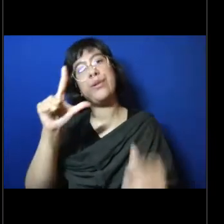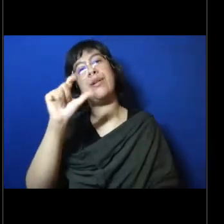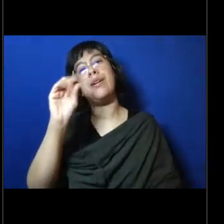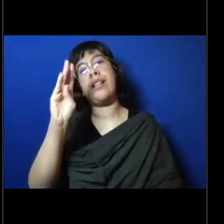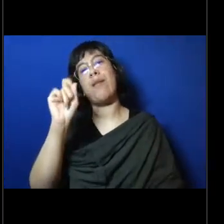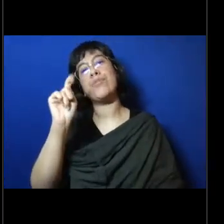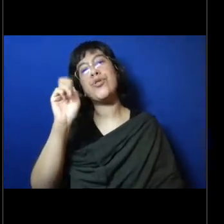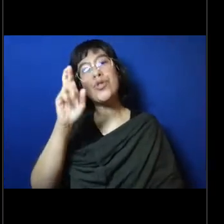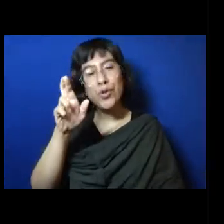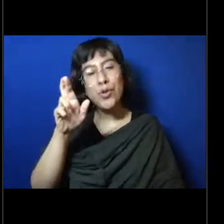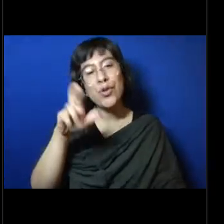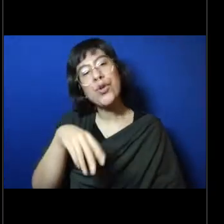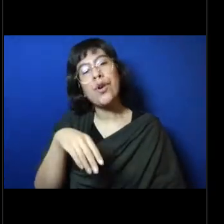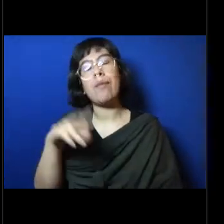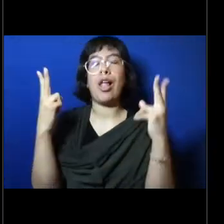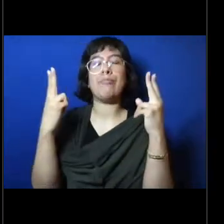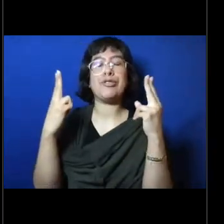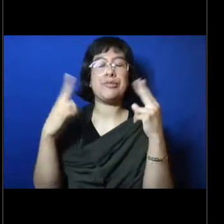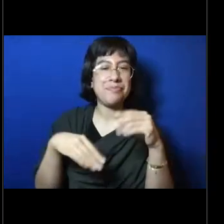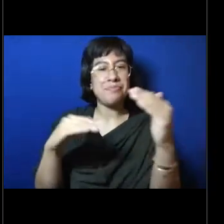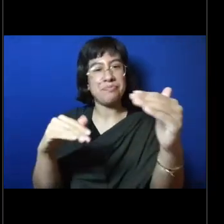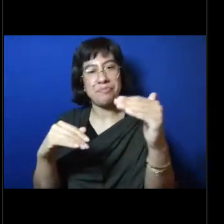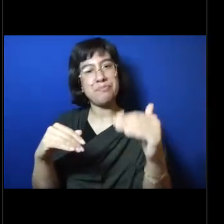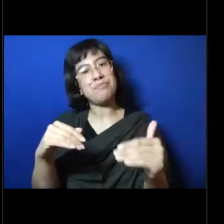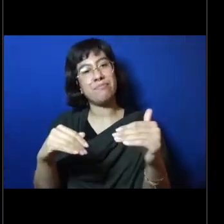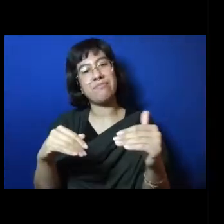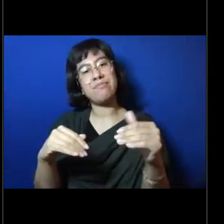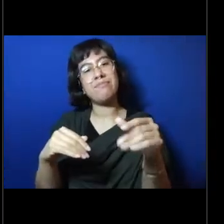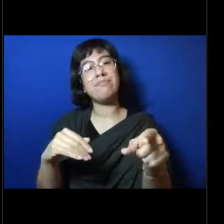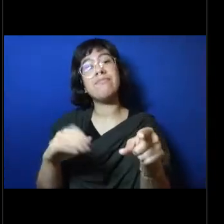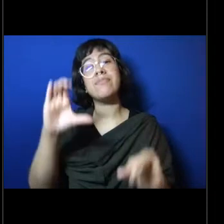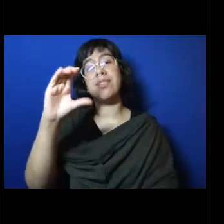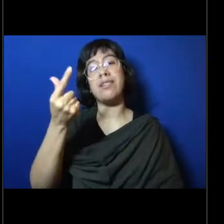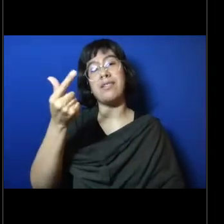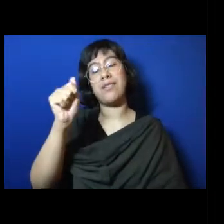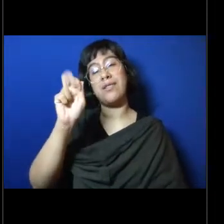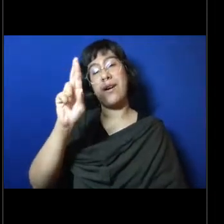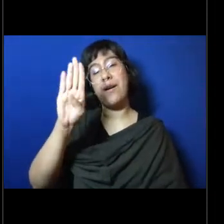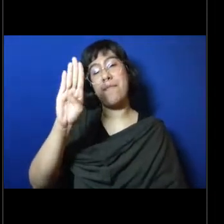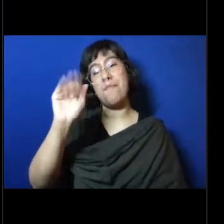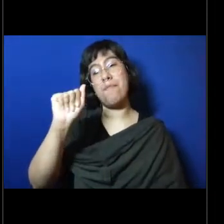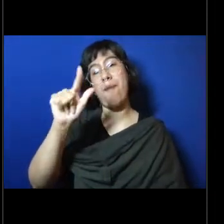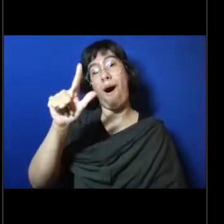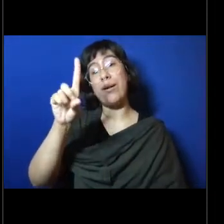as well as this small Garibaldi fish. And the Garibaldi is actually the California State fish.